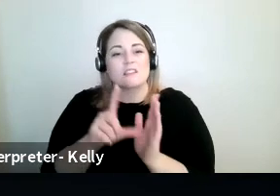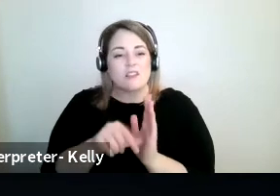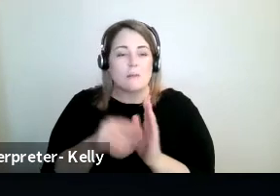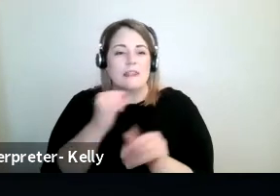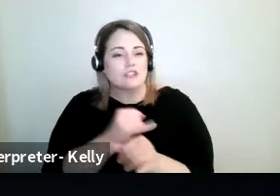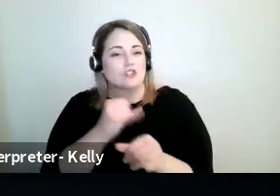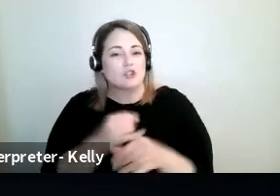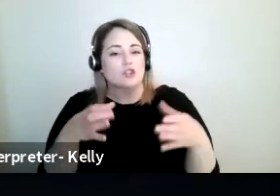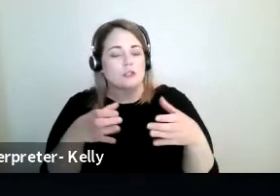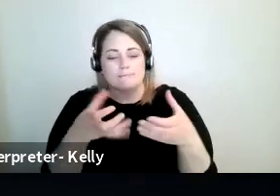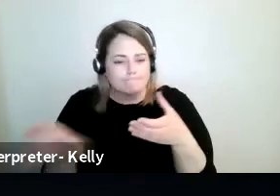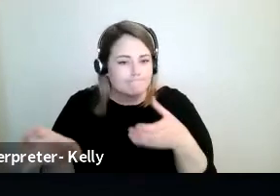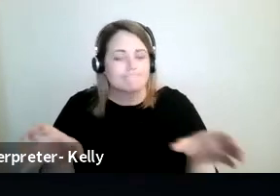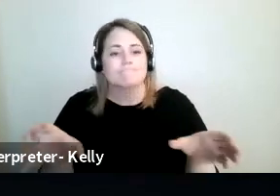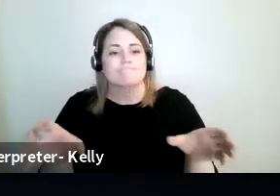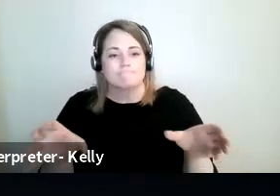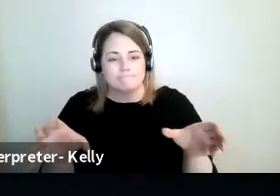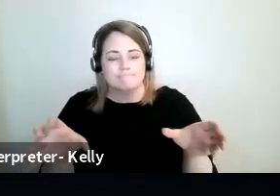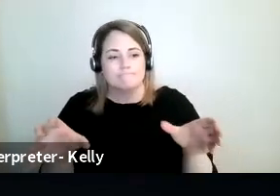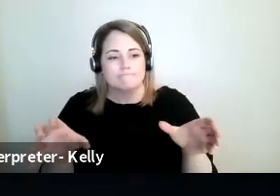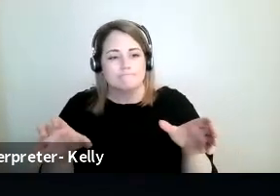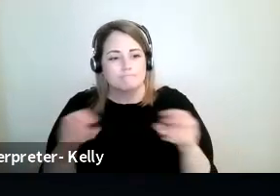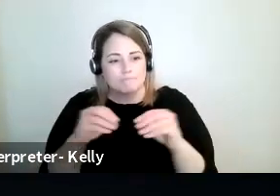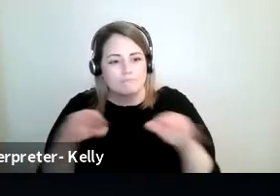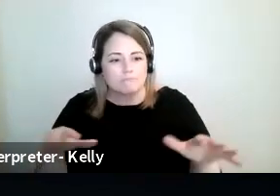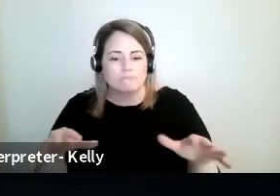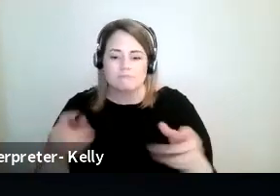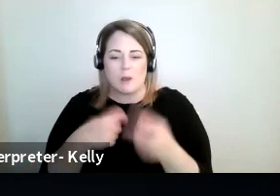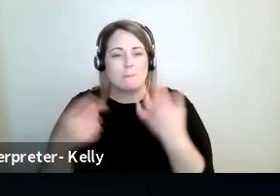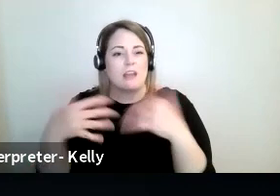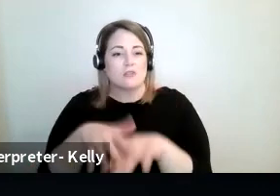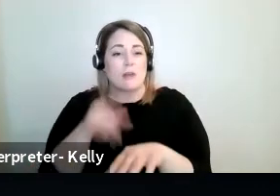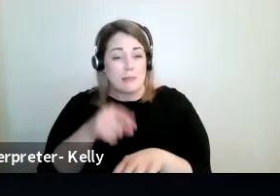of people living with disabilities. LISA: Absolutely. And that was incredibly significant. LISA: Mmm.